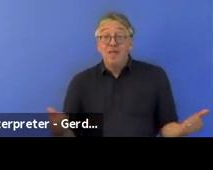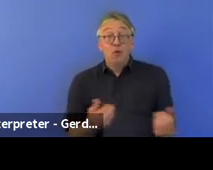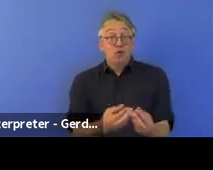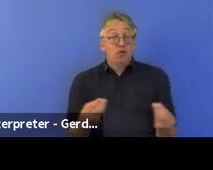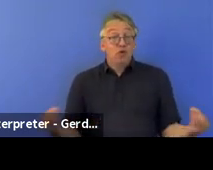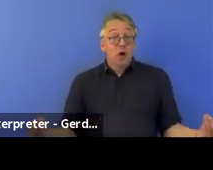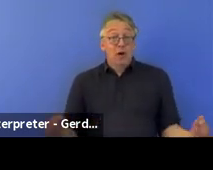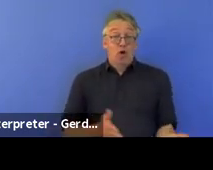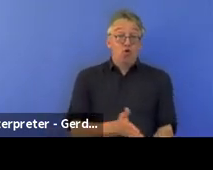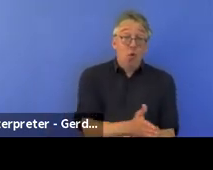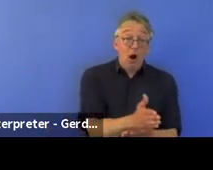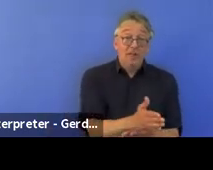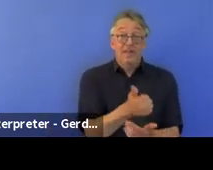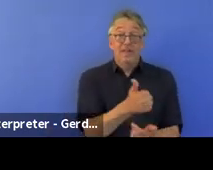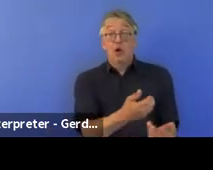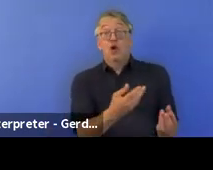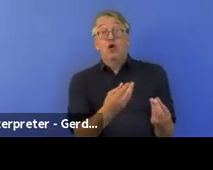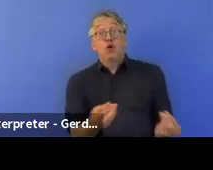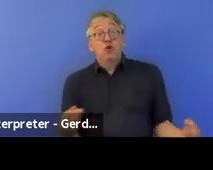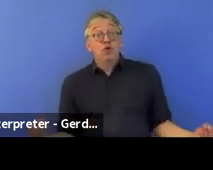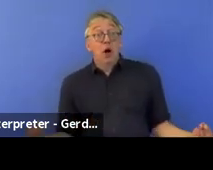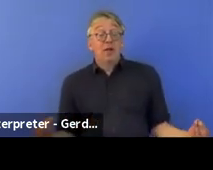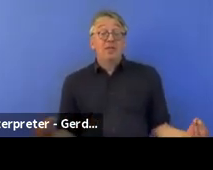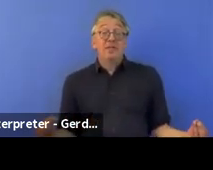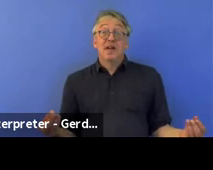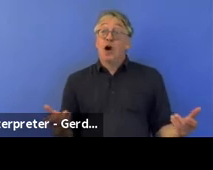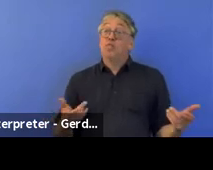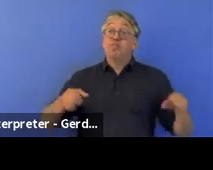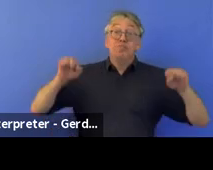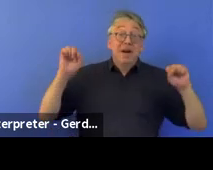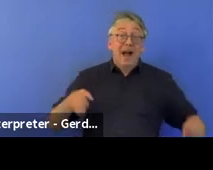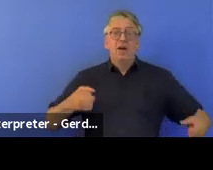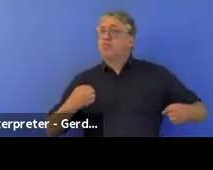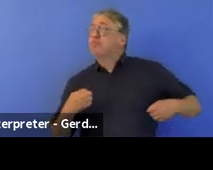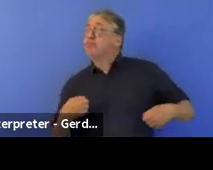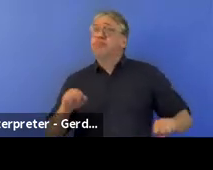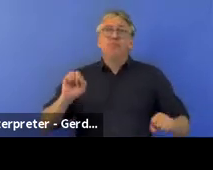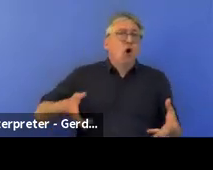realities of learners with disabilities. And supporting every